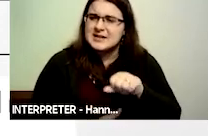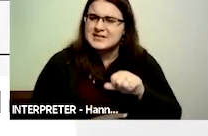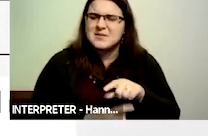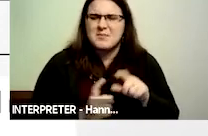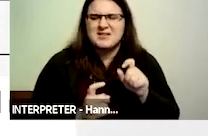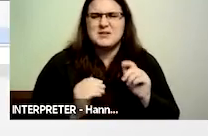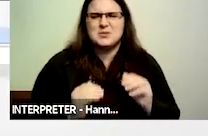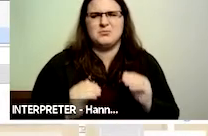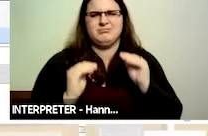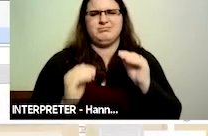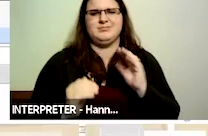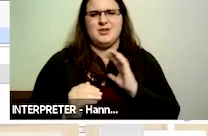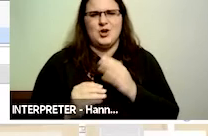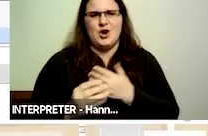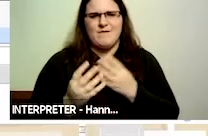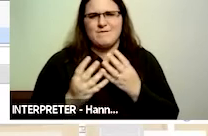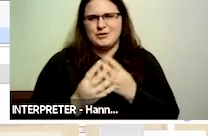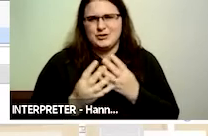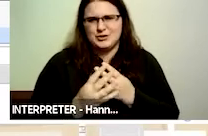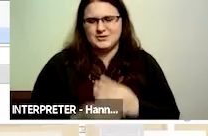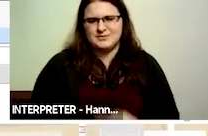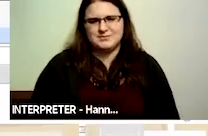Ben Woelk: Okay, mon. Go.